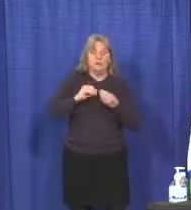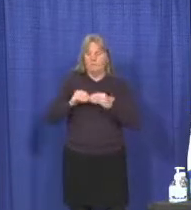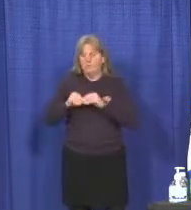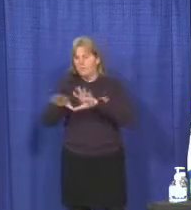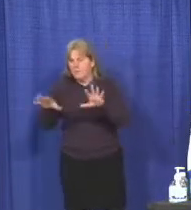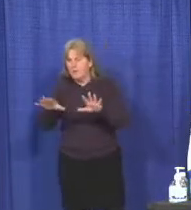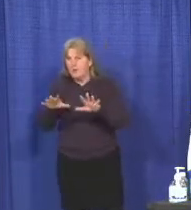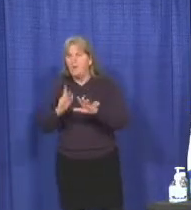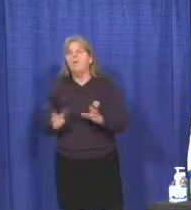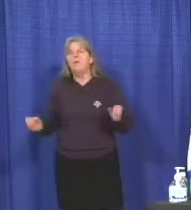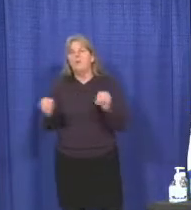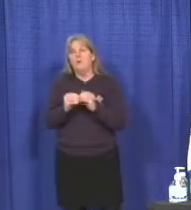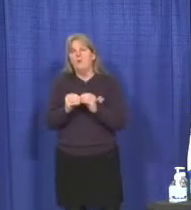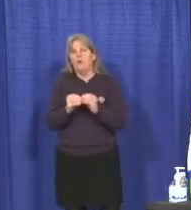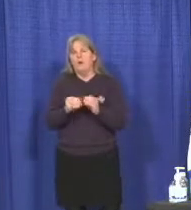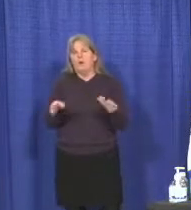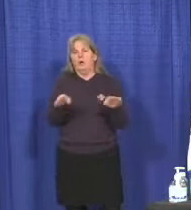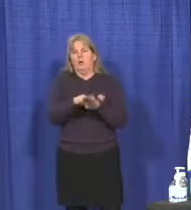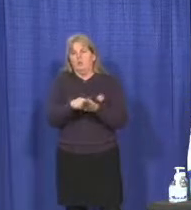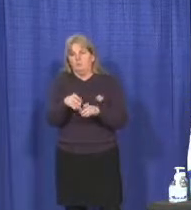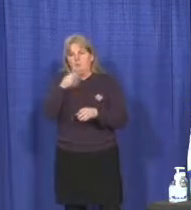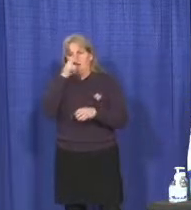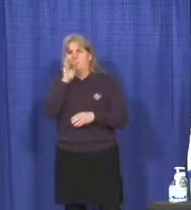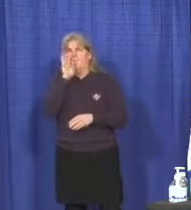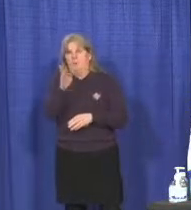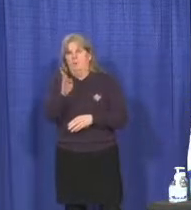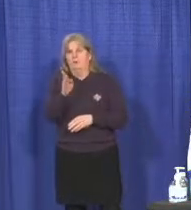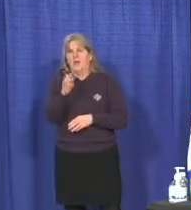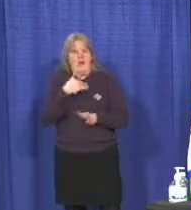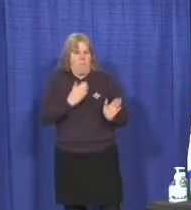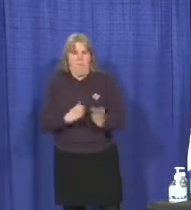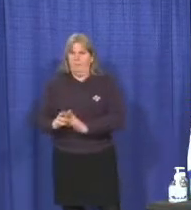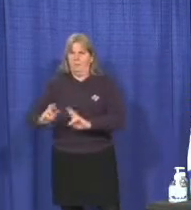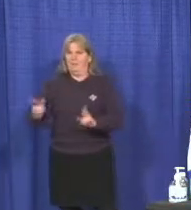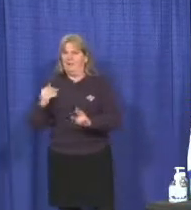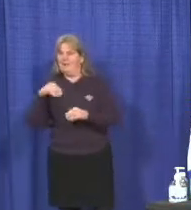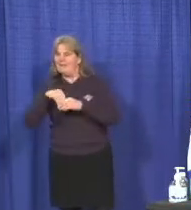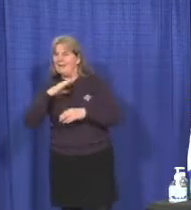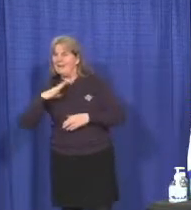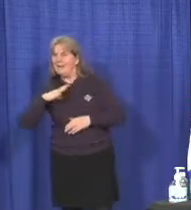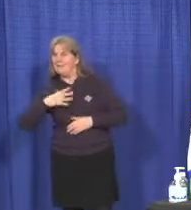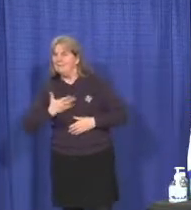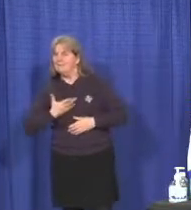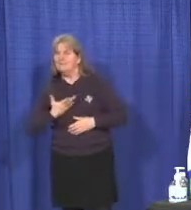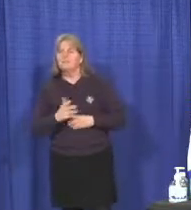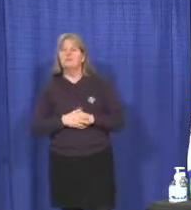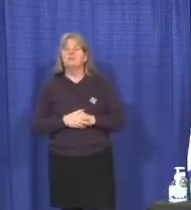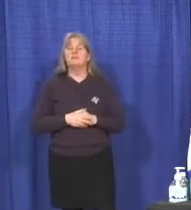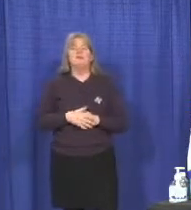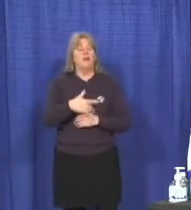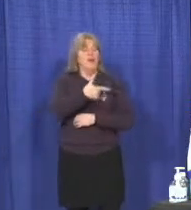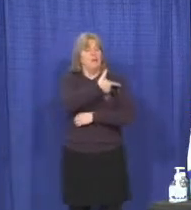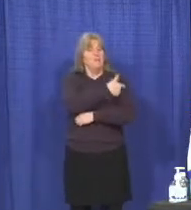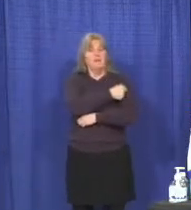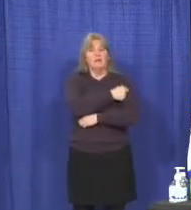additional steps. Along with public health managers vaccines remain our